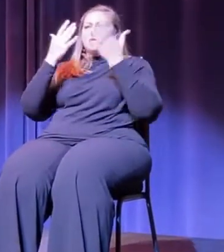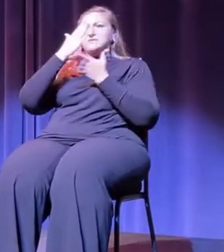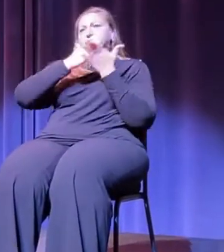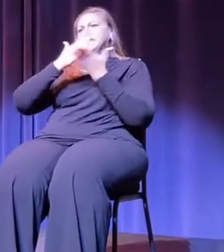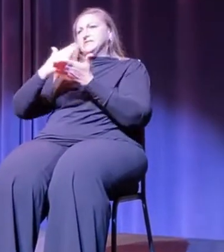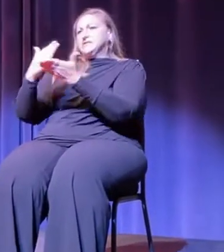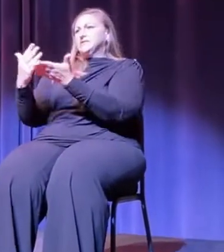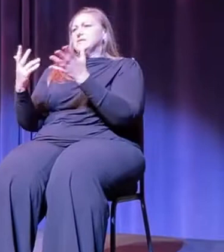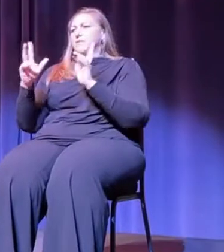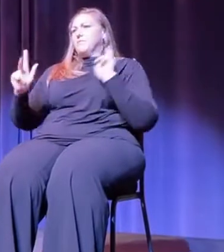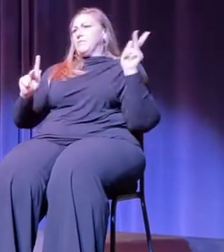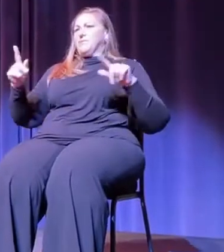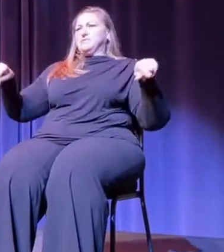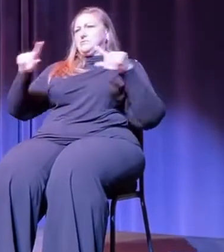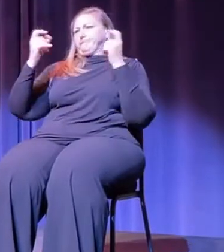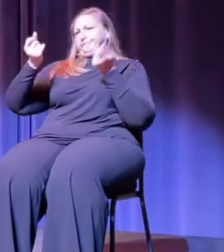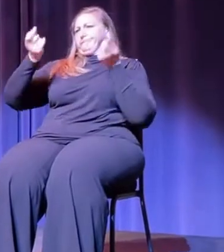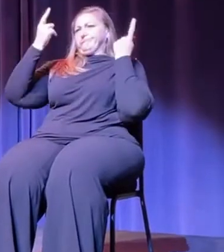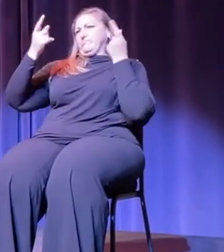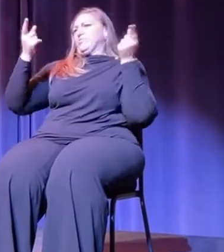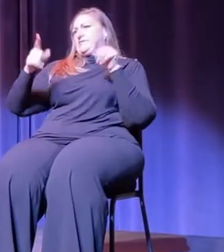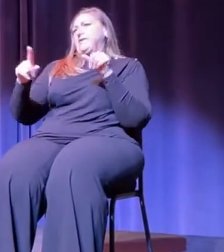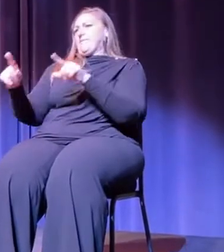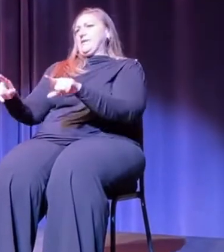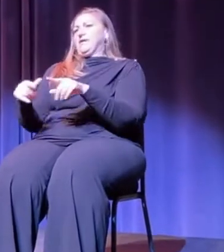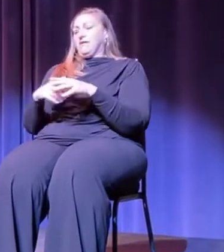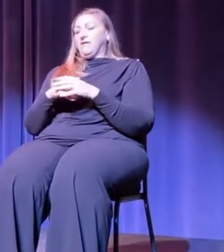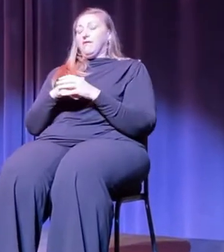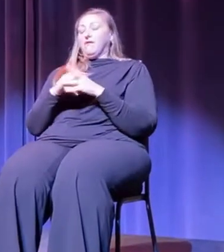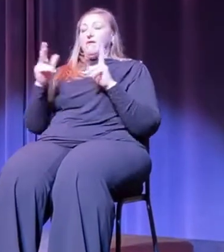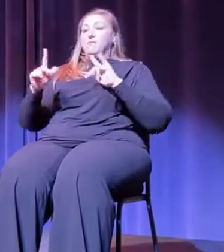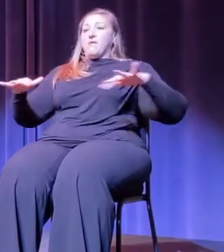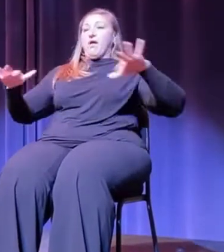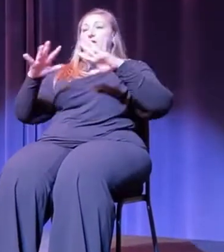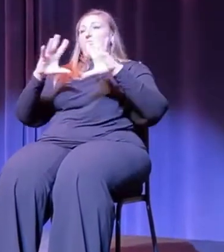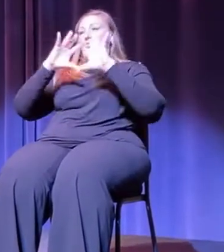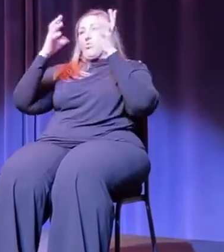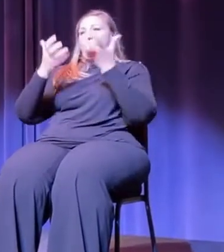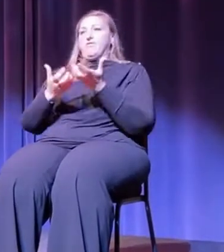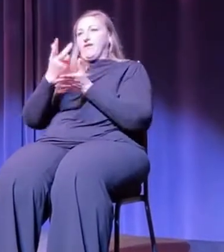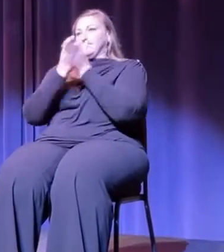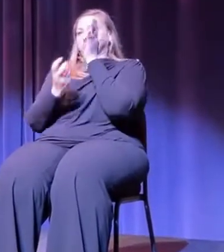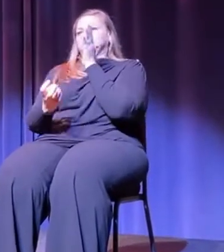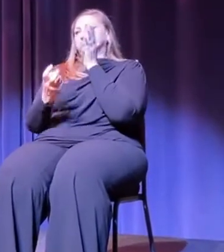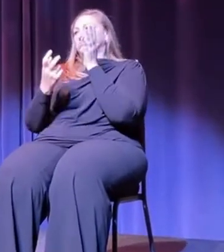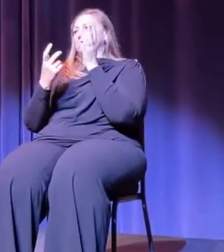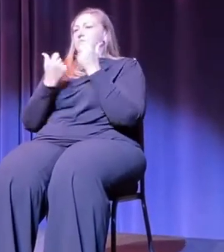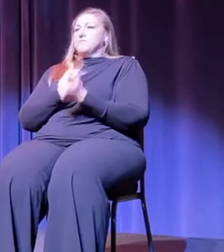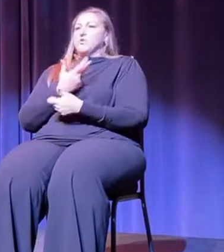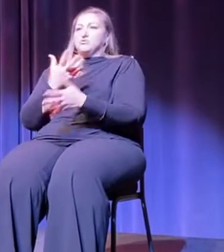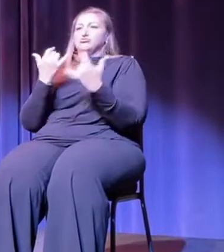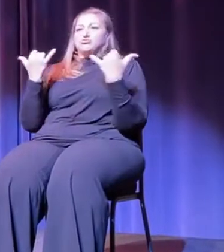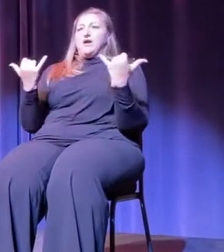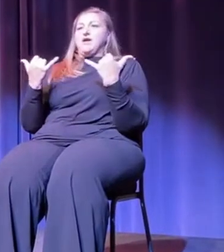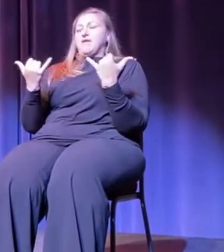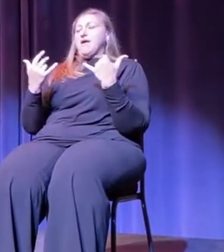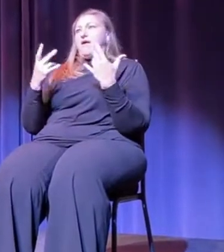where people don't understand what's happening. People like out in the world, who aren't immersed in poetry like we are right now, just have that conception, right?